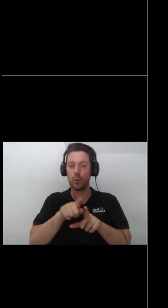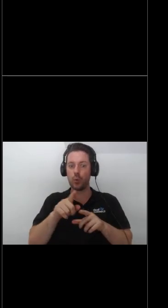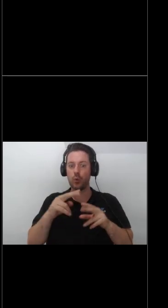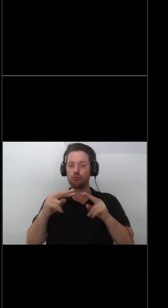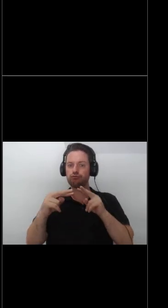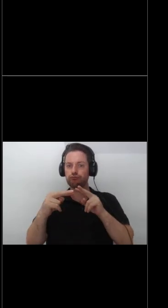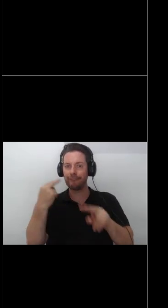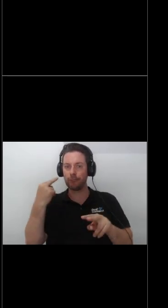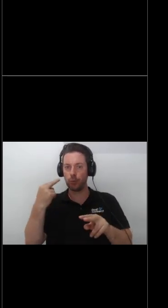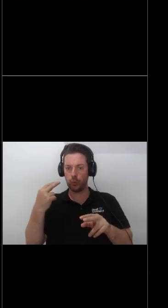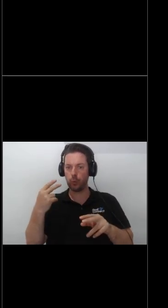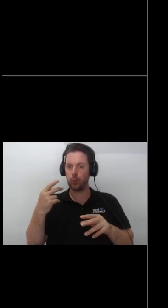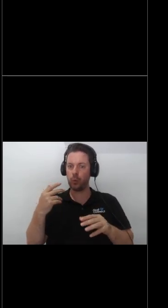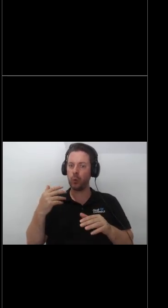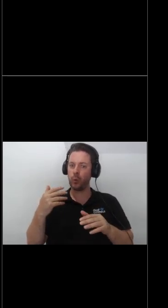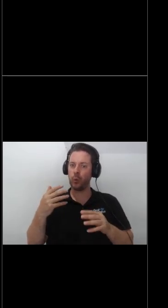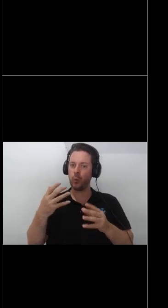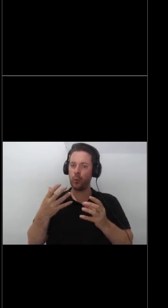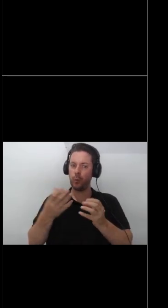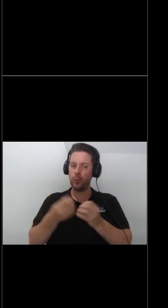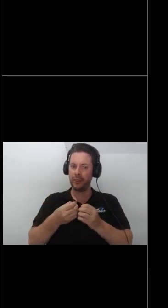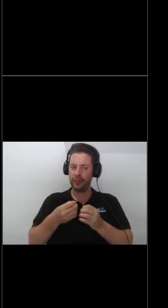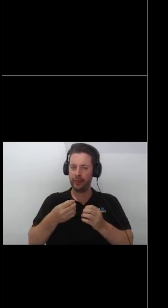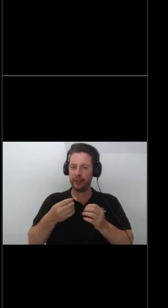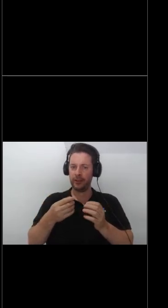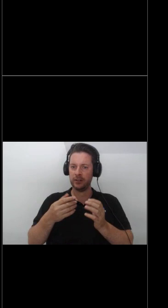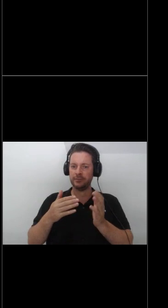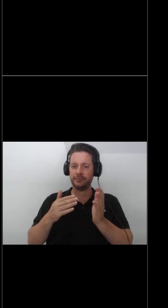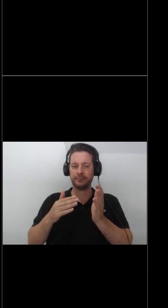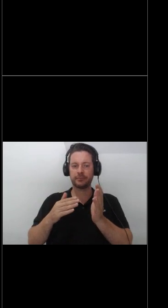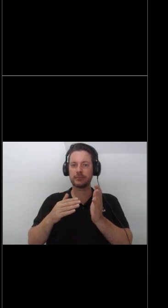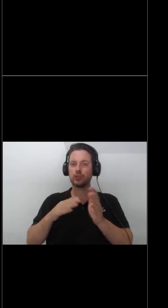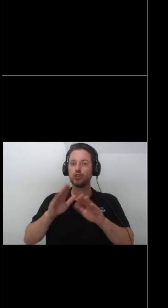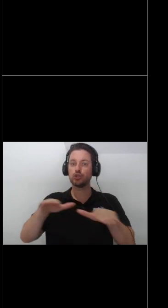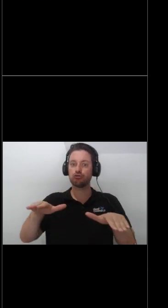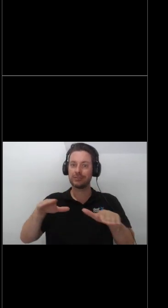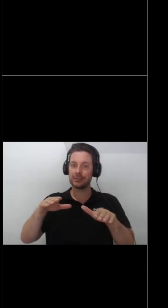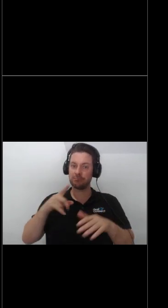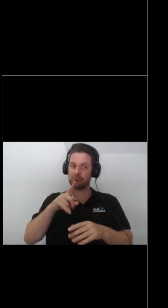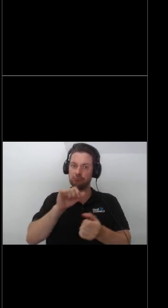reviews of the detention of minors in high security units.